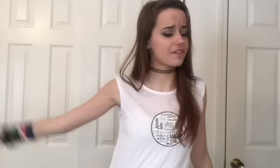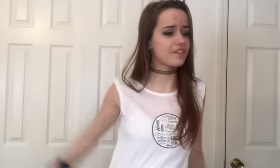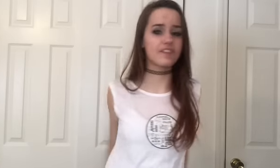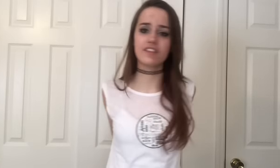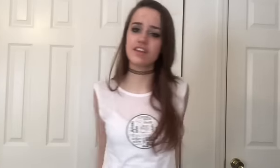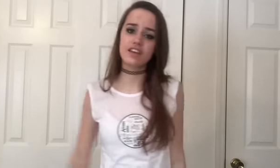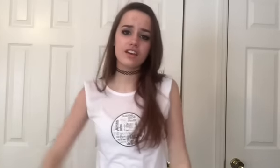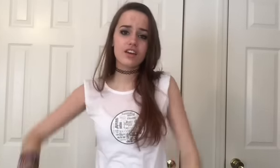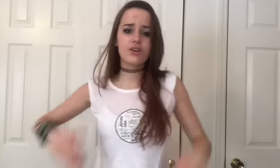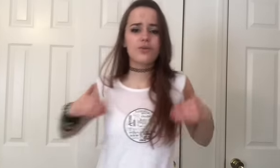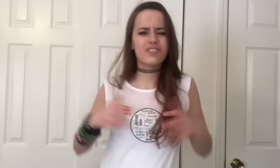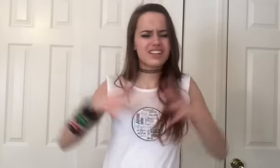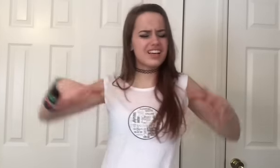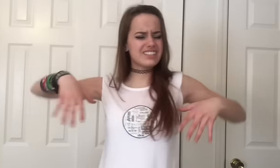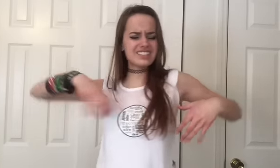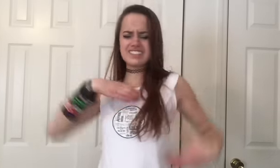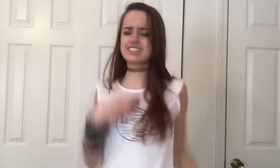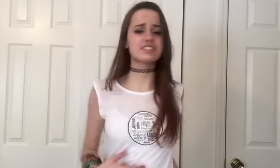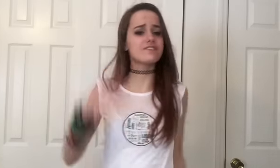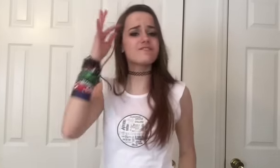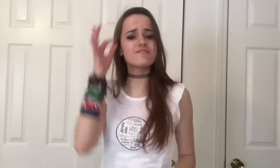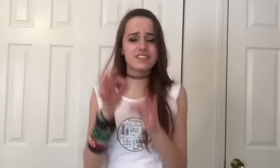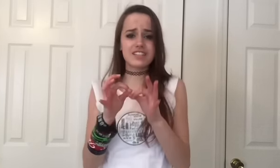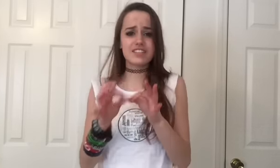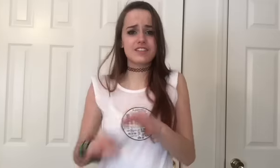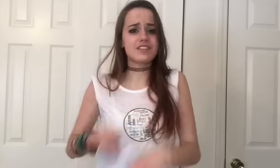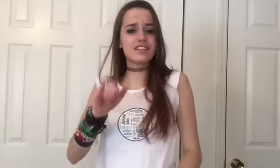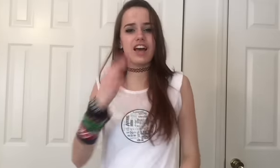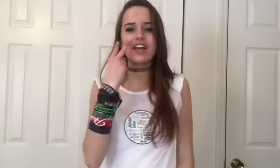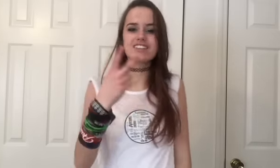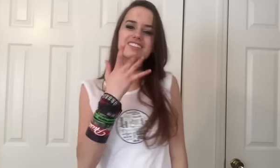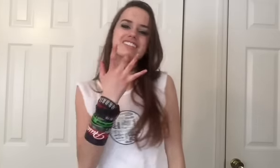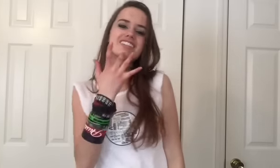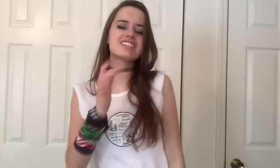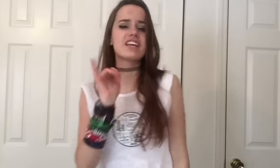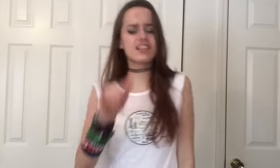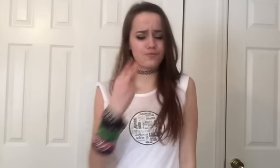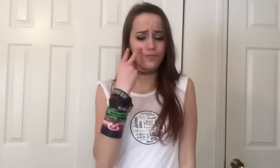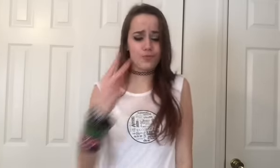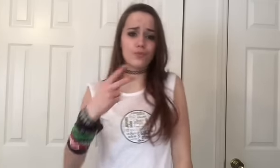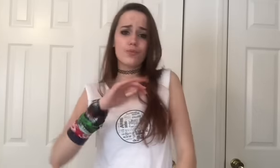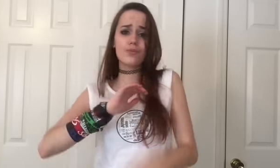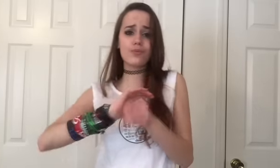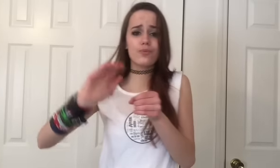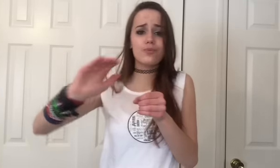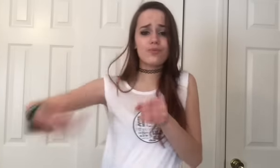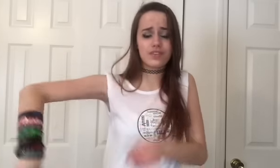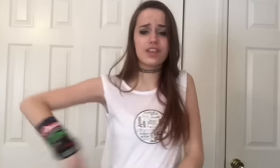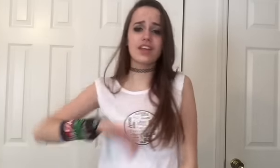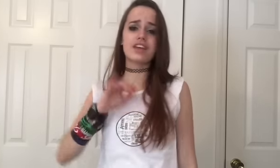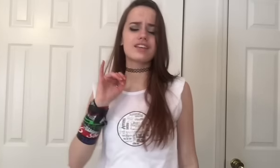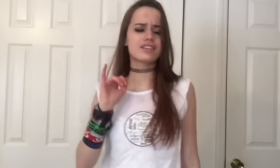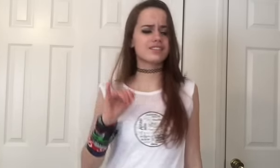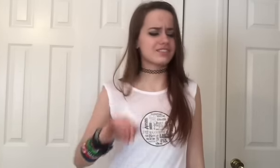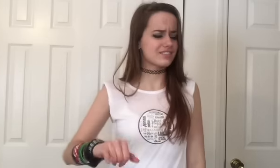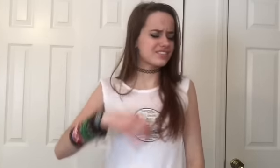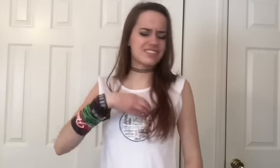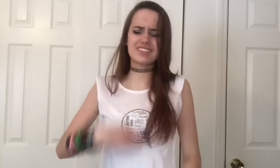we've alot of starving faithful that looks tasty that looks plenty this is hungry work